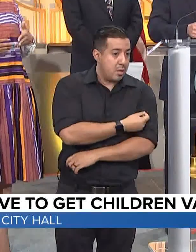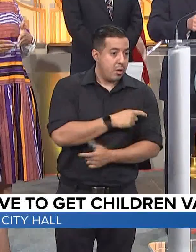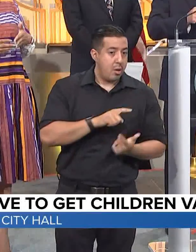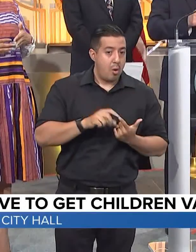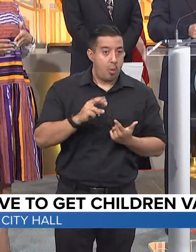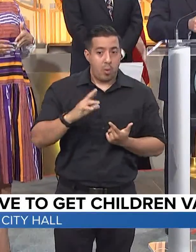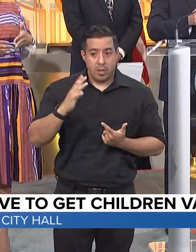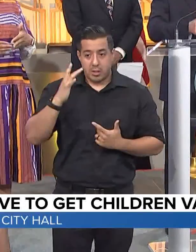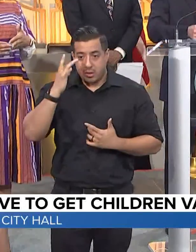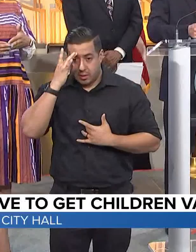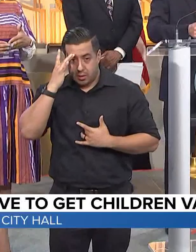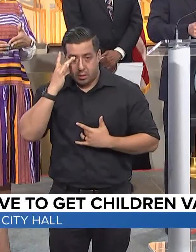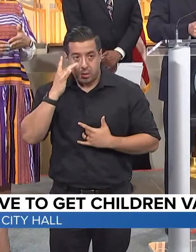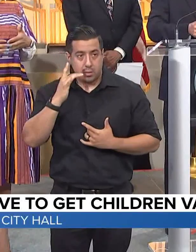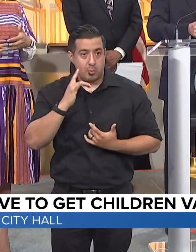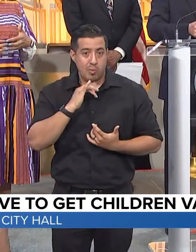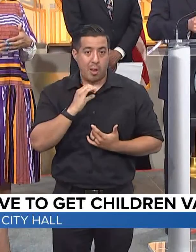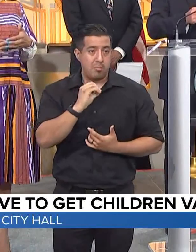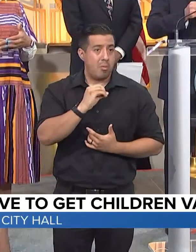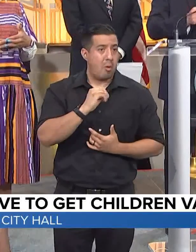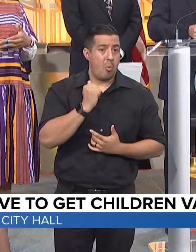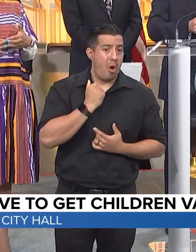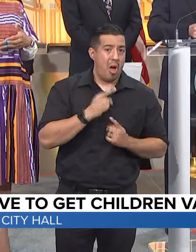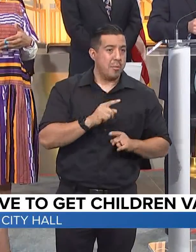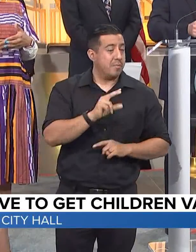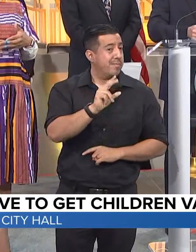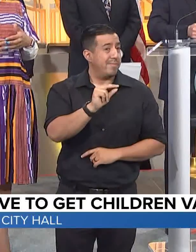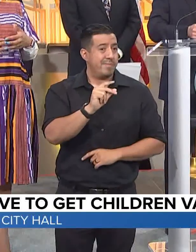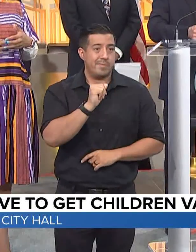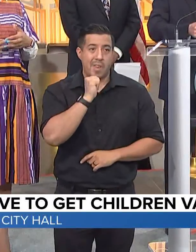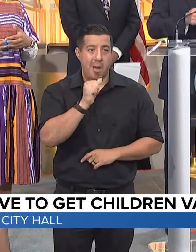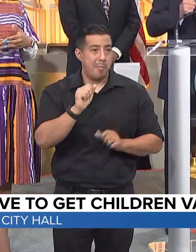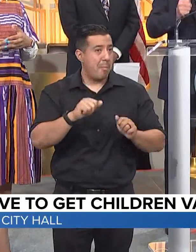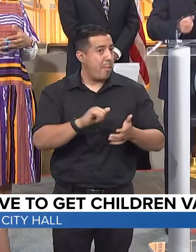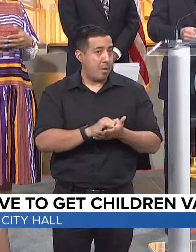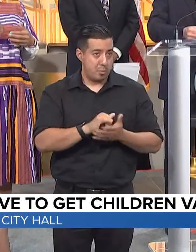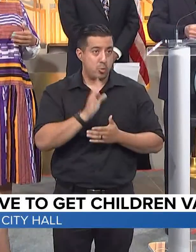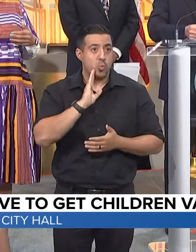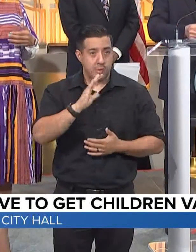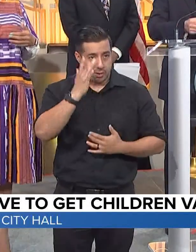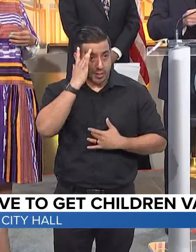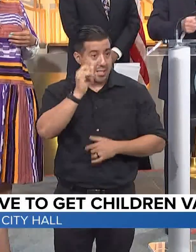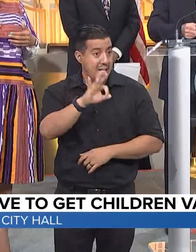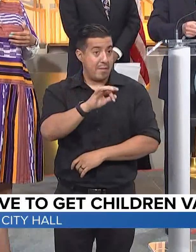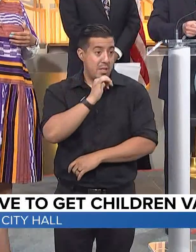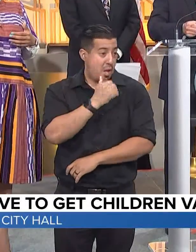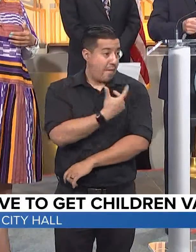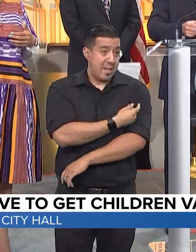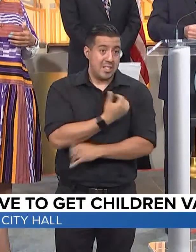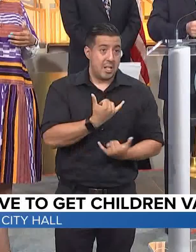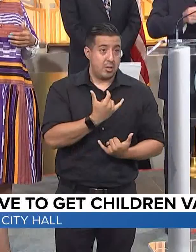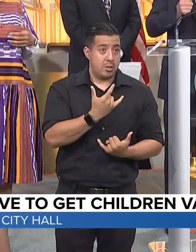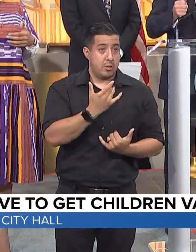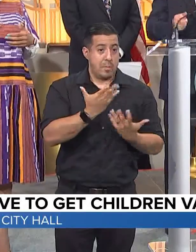or infected is essentially 0. So if you're unvaccinated now, you represent a risk to yourself or getting sick to your family